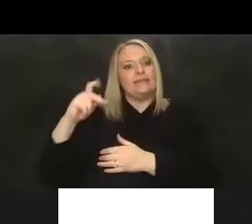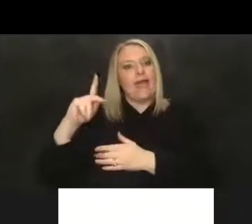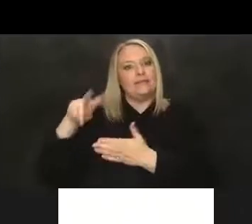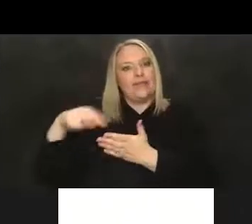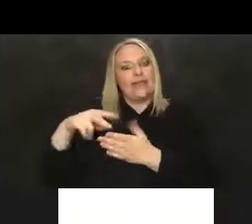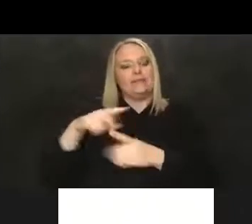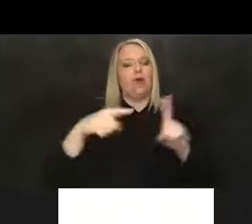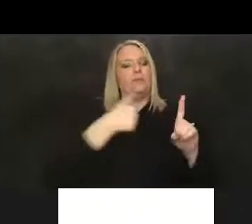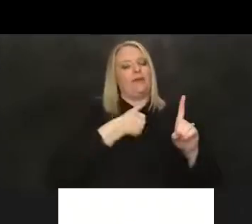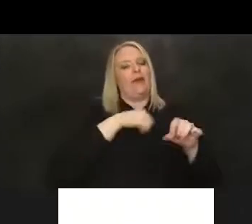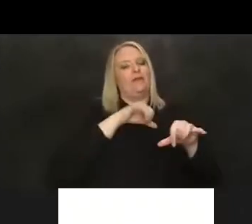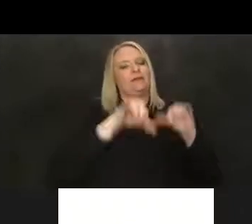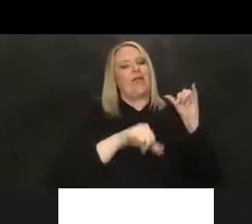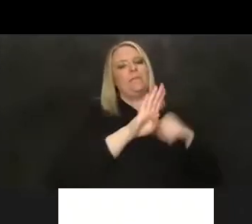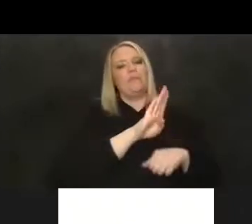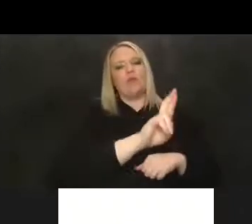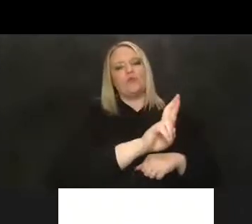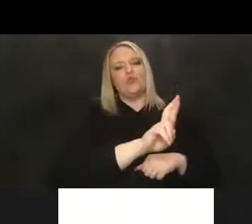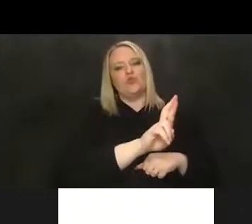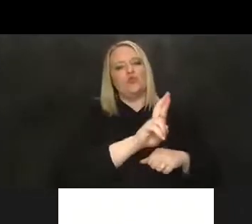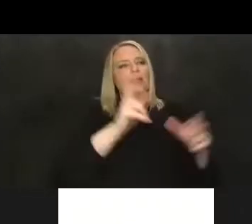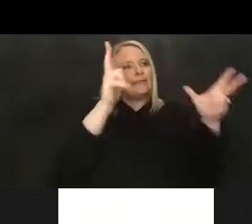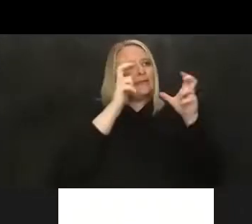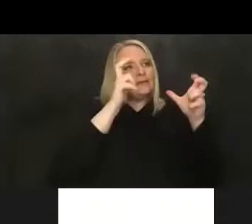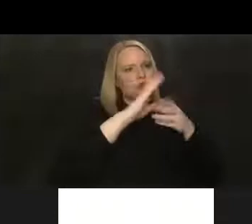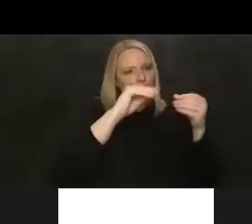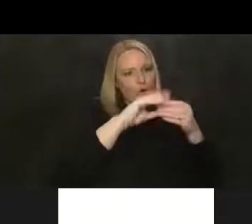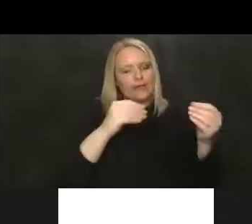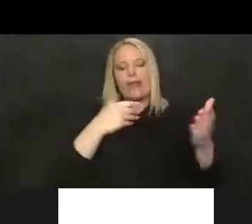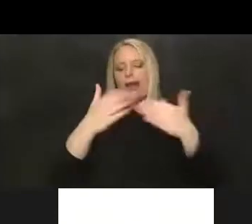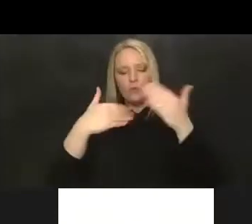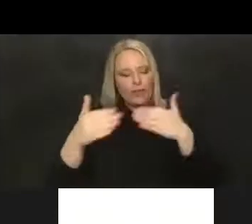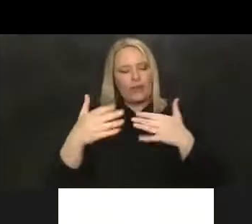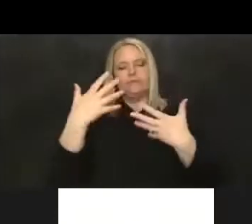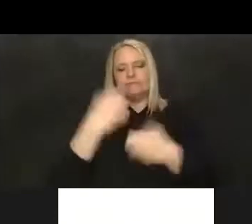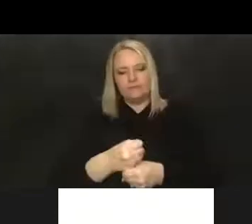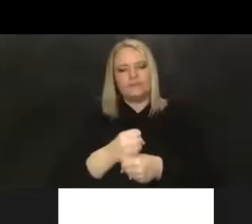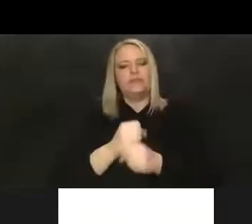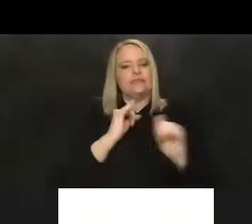you know, listen to stories, so - long story short, like Brian I was always in